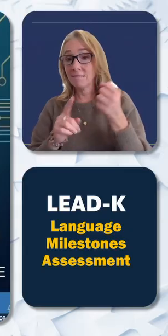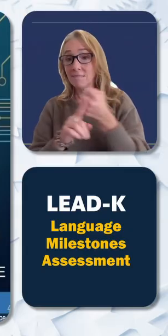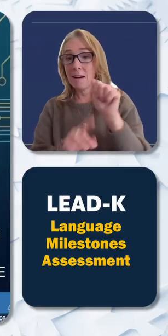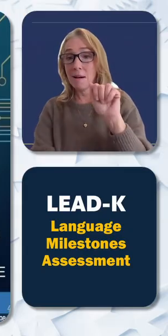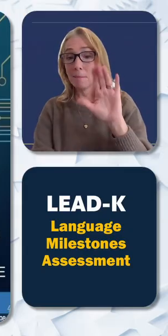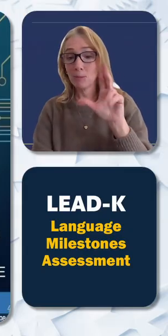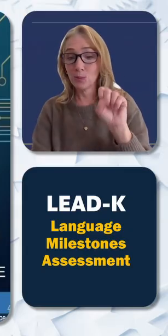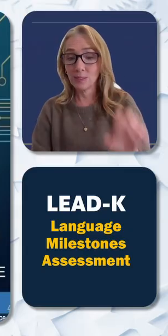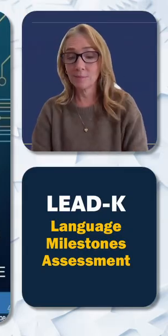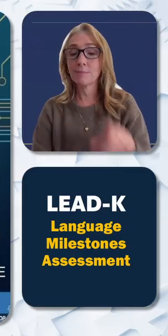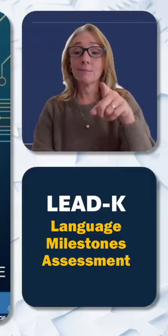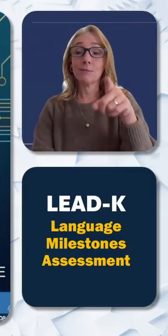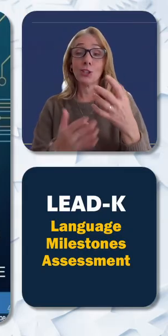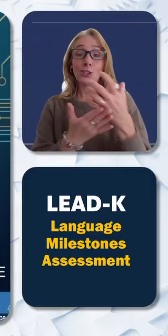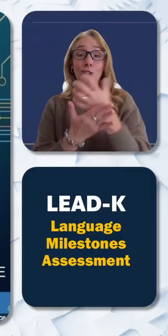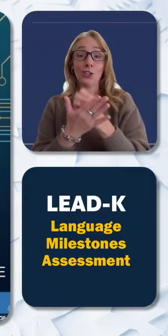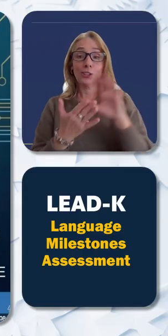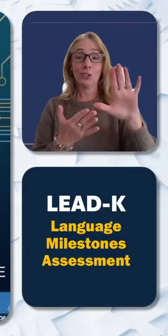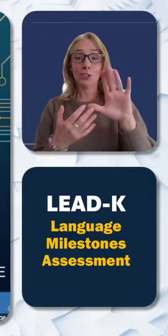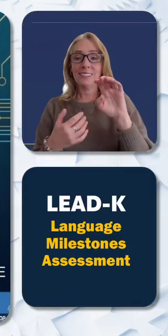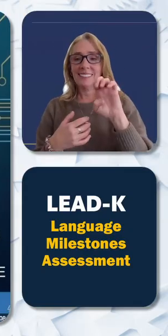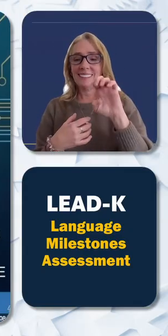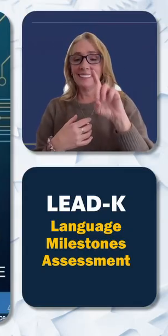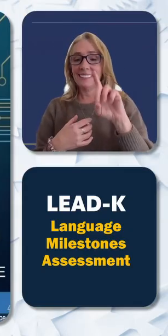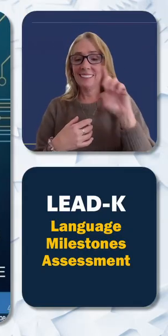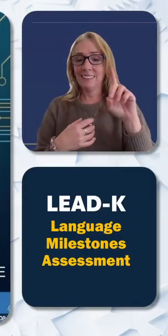Deaf Survivors of abuse.